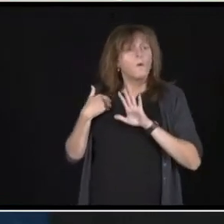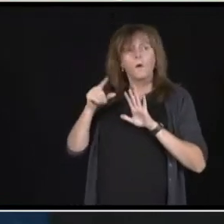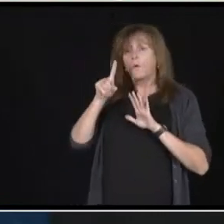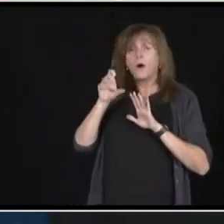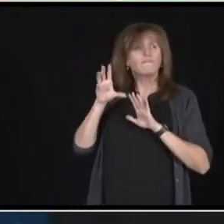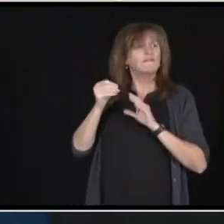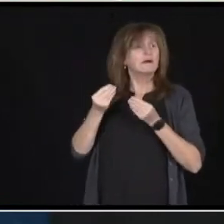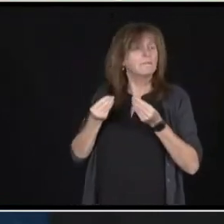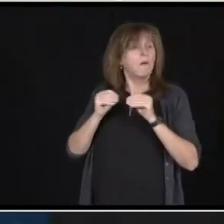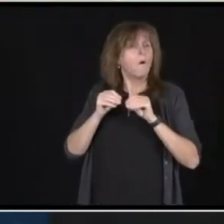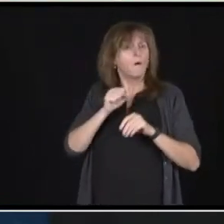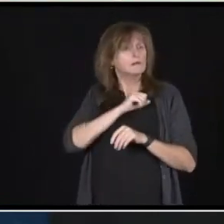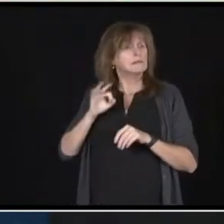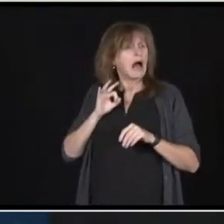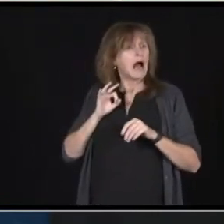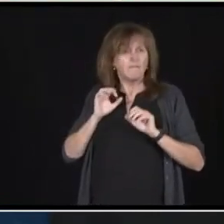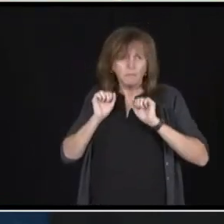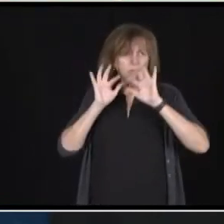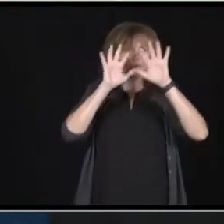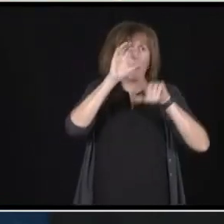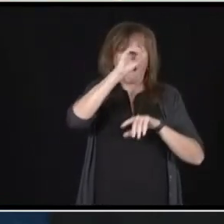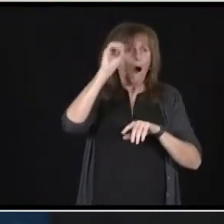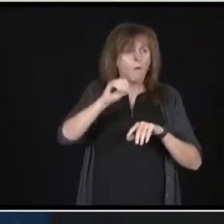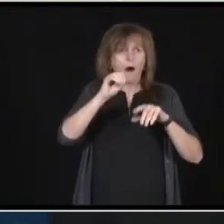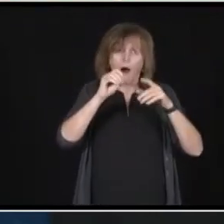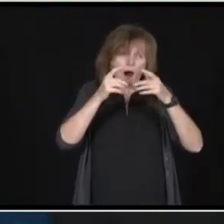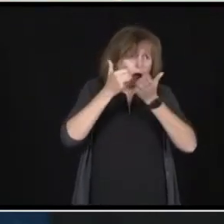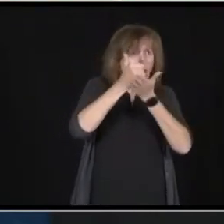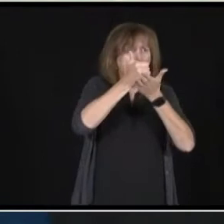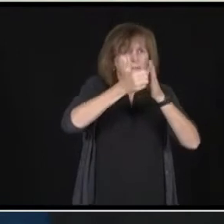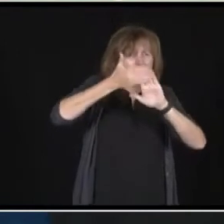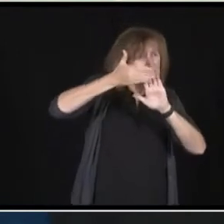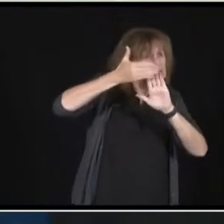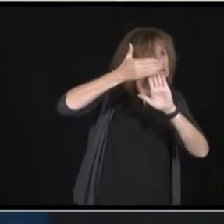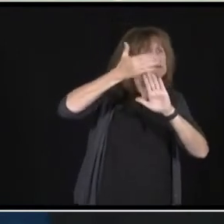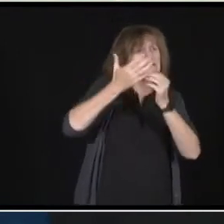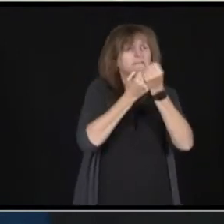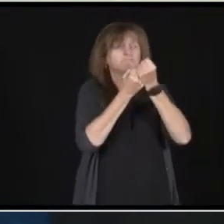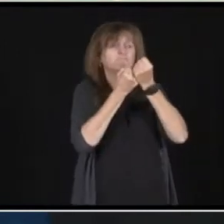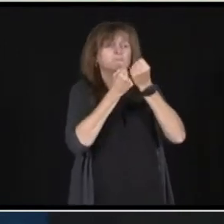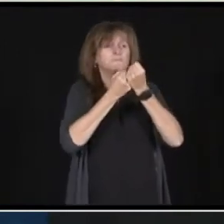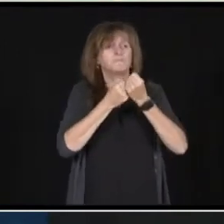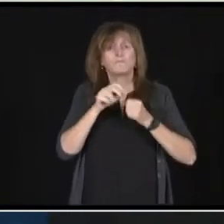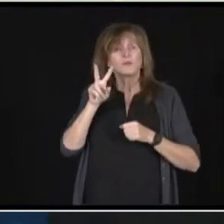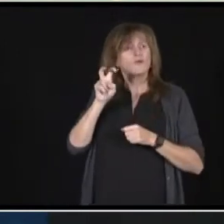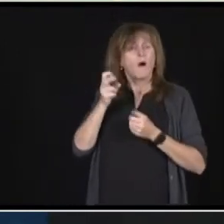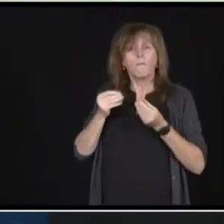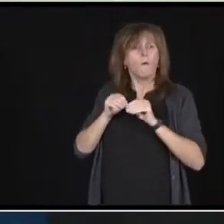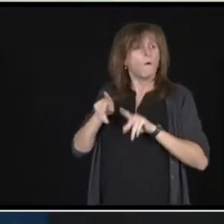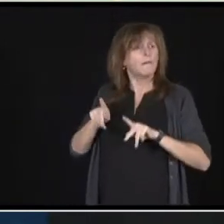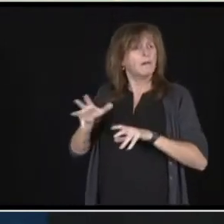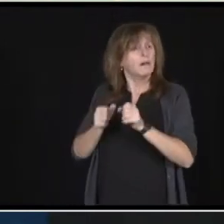150 more staff are being deployed to help Ottawa. We will be sending another 200 contact Tracer to help Dr Davila